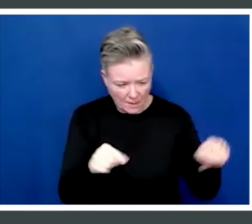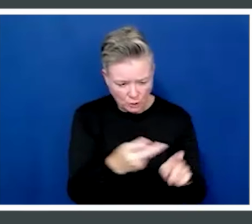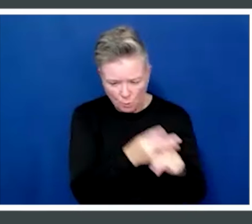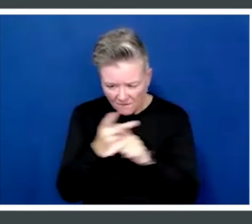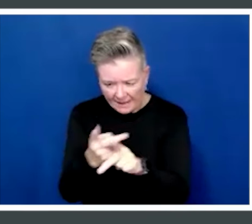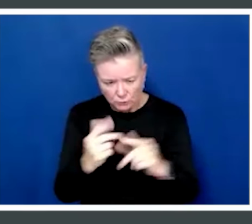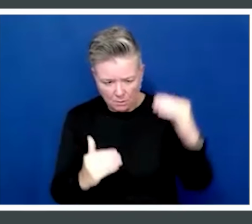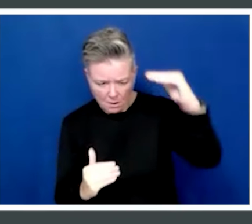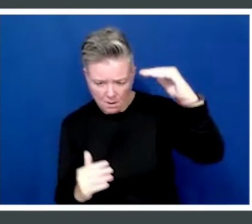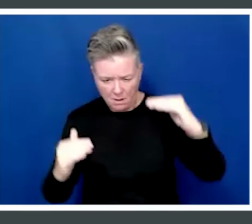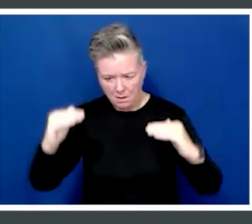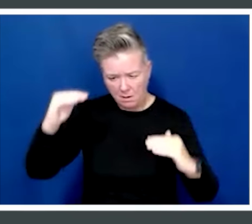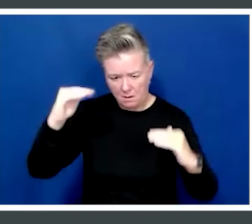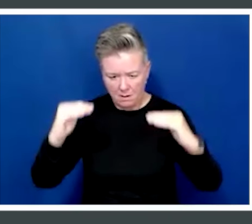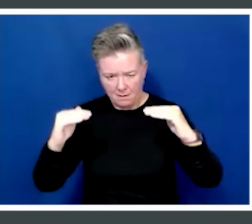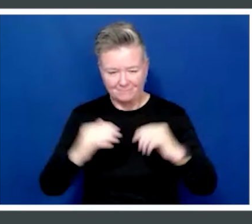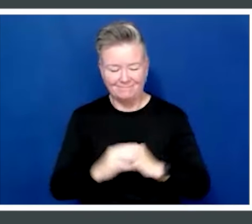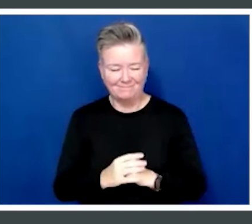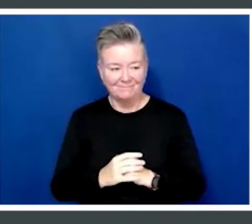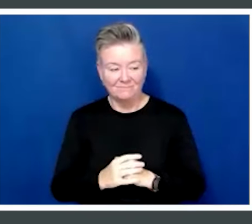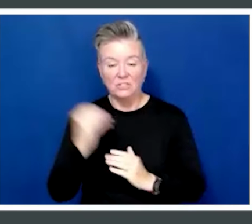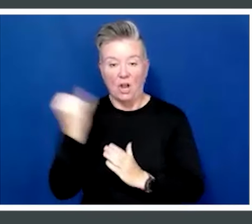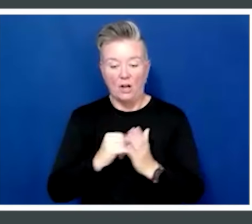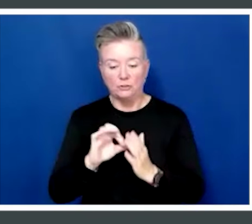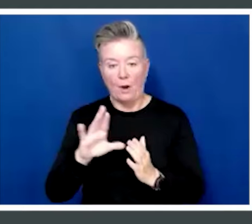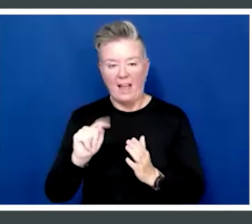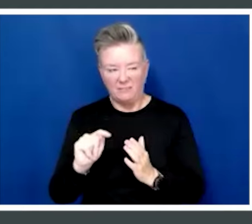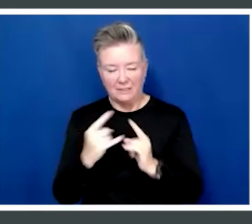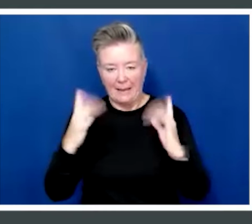direction and then the other. Arts and crafts. A camper wearing safety glasses makes a fun